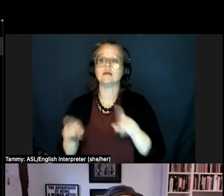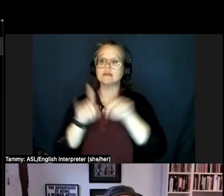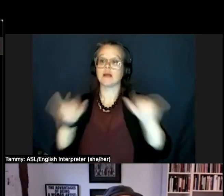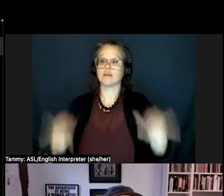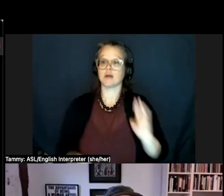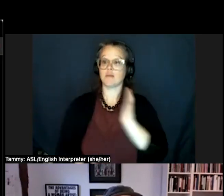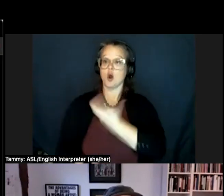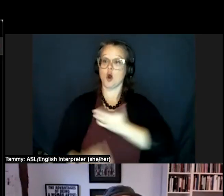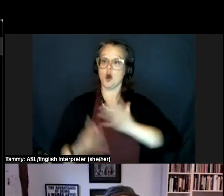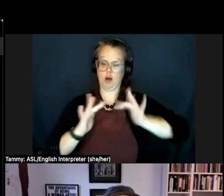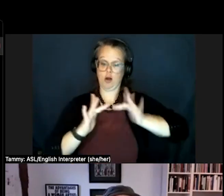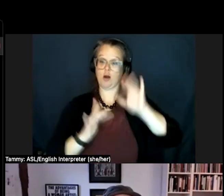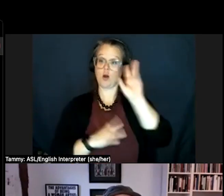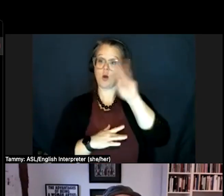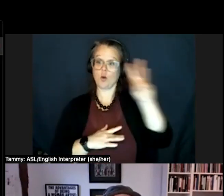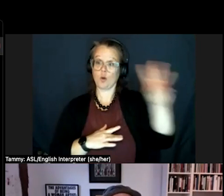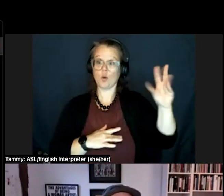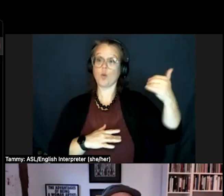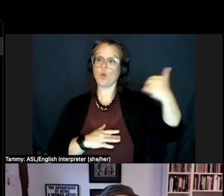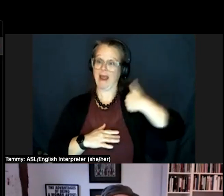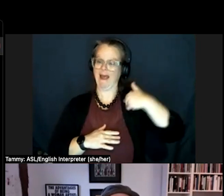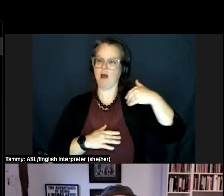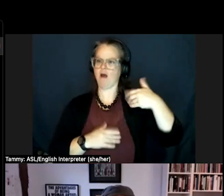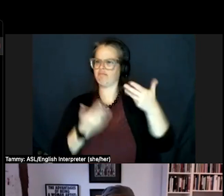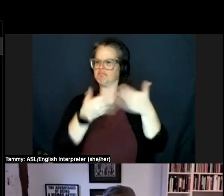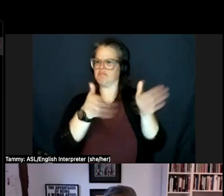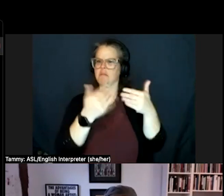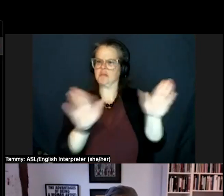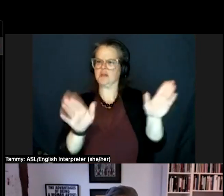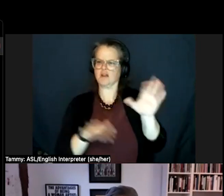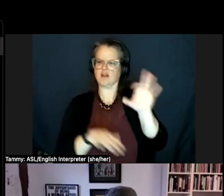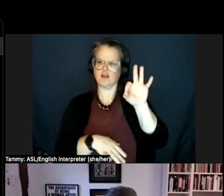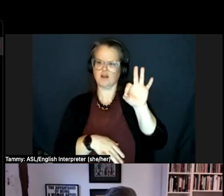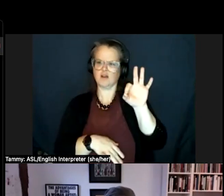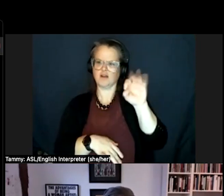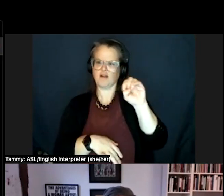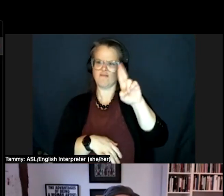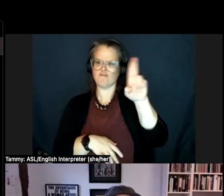which people can submit to, and then we can log into it here in Airtable, see their submission,